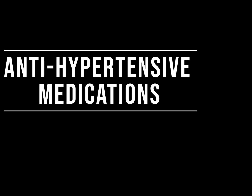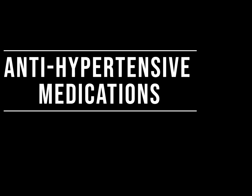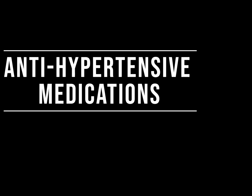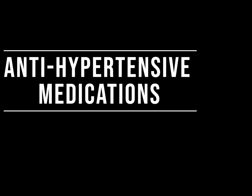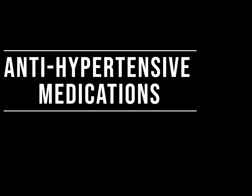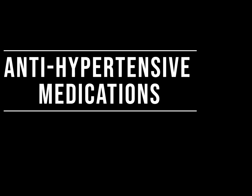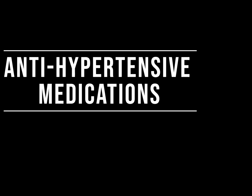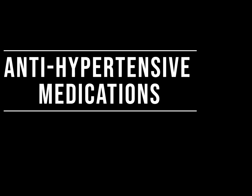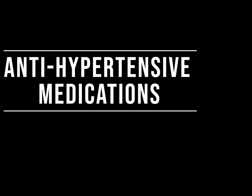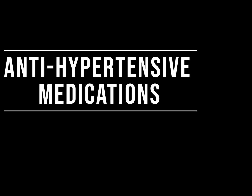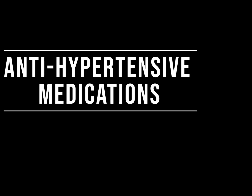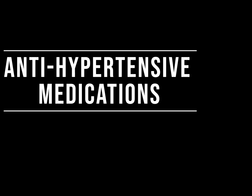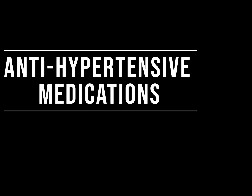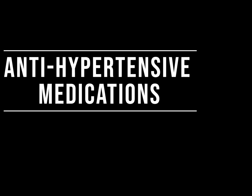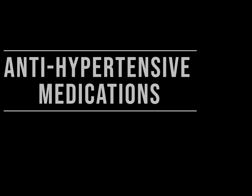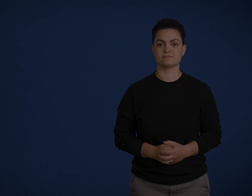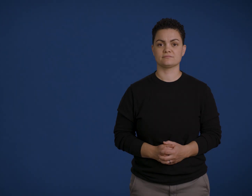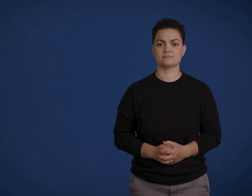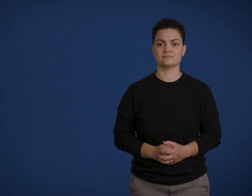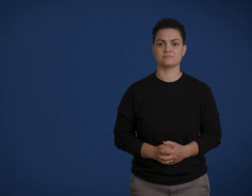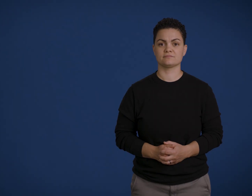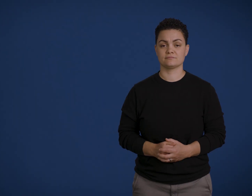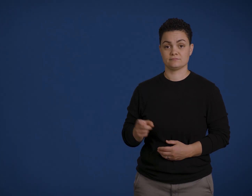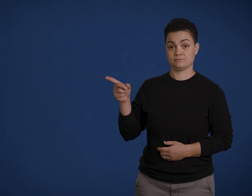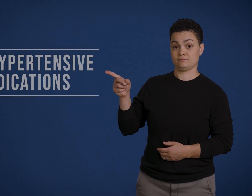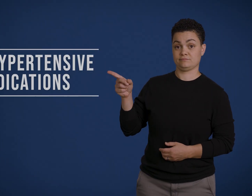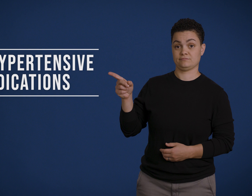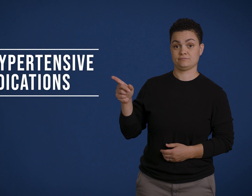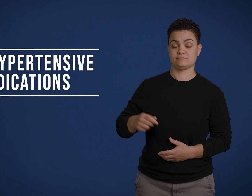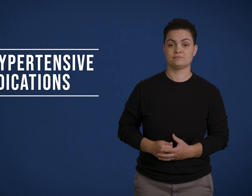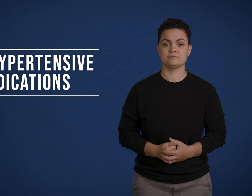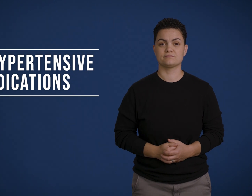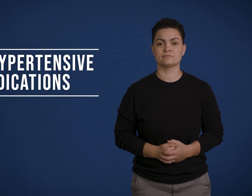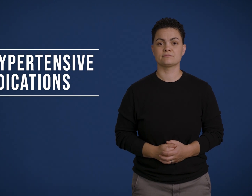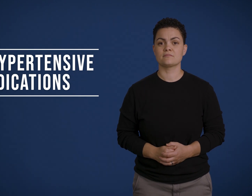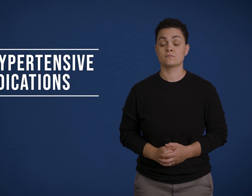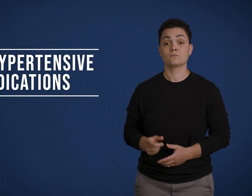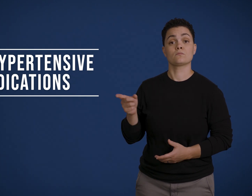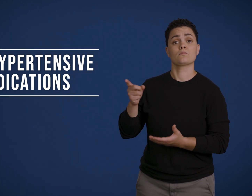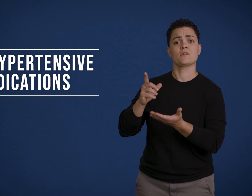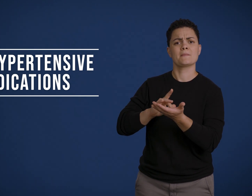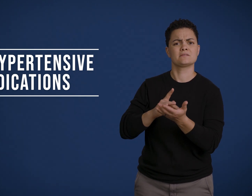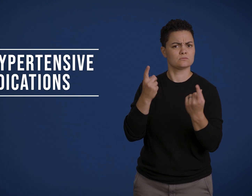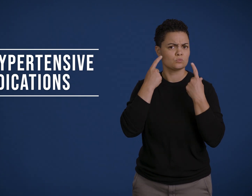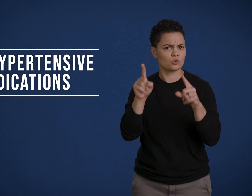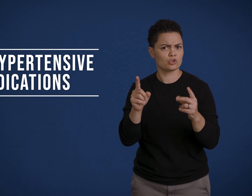Anti-hypertensive medications Now I’d like to discuss Anti-hypertensive medications: